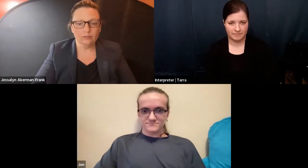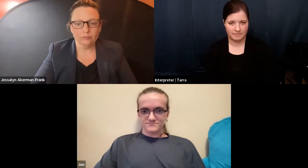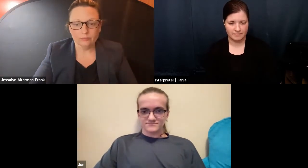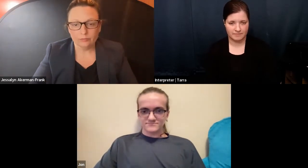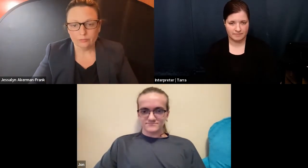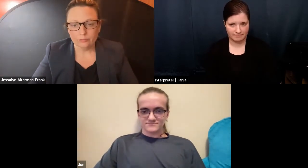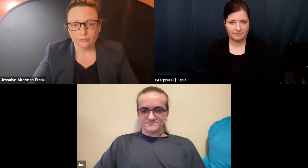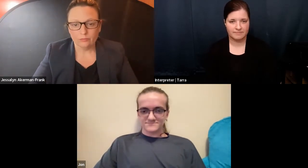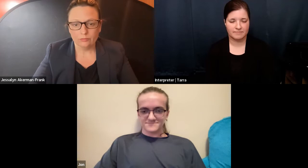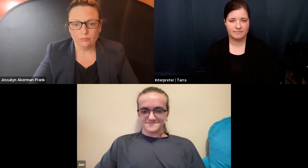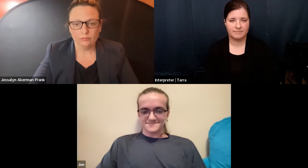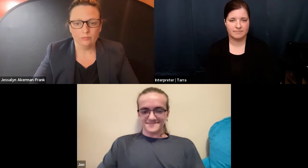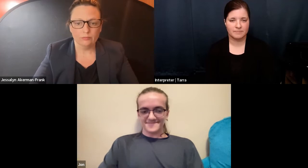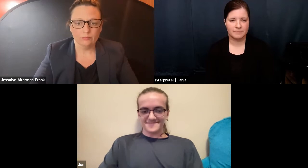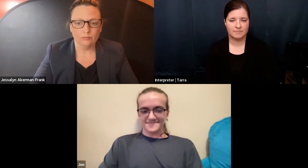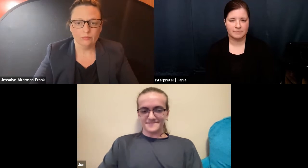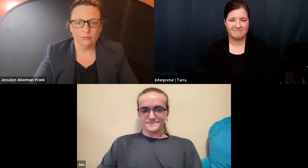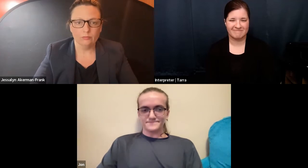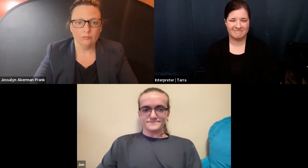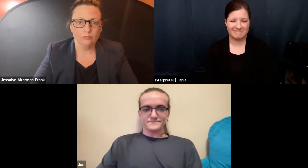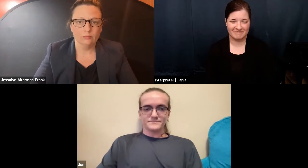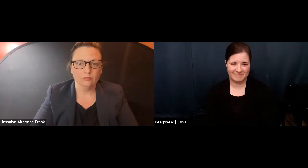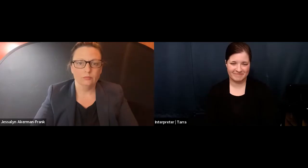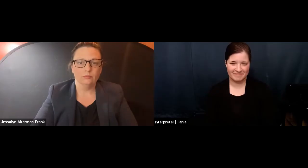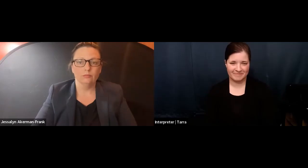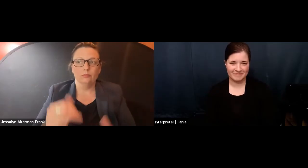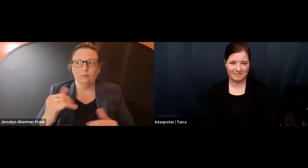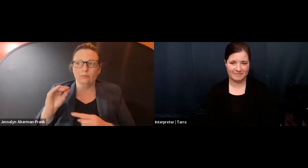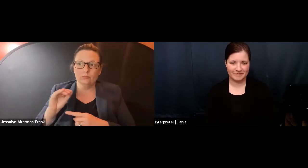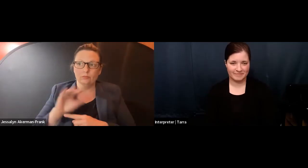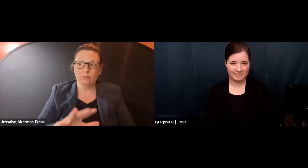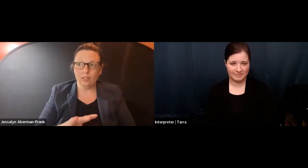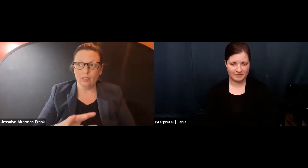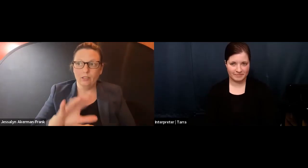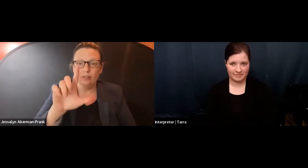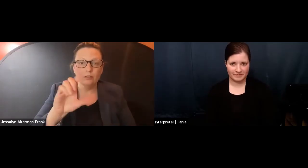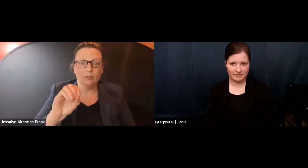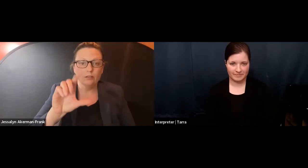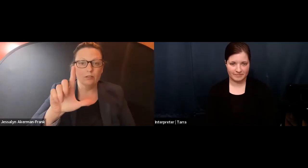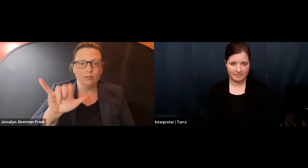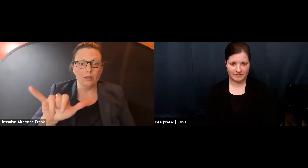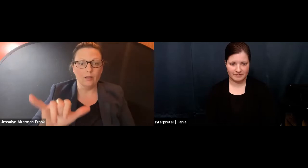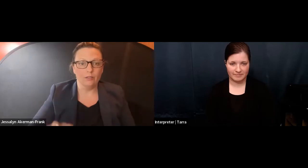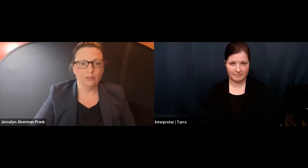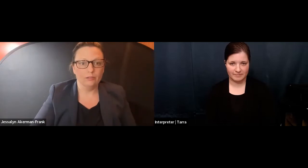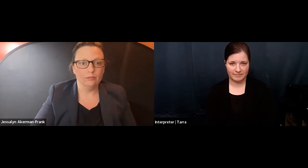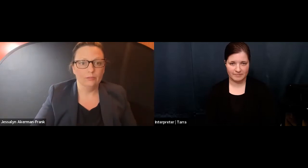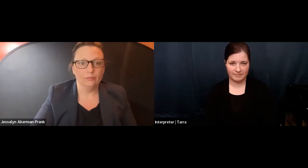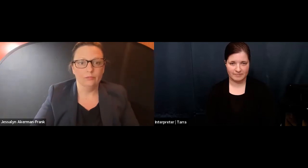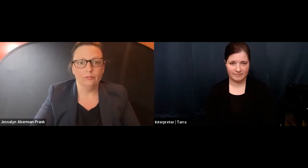very limited stream of sight, so if people are not signing in that space, then I tend to miss what they're signing. Jessalyn: I will turn Jon's screen off.